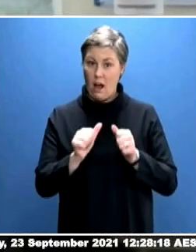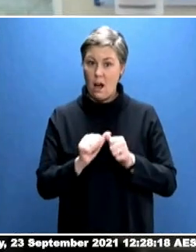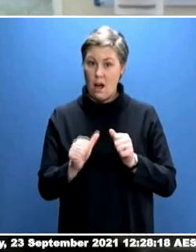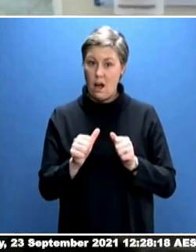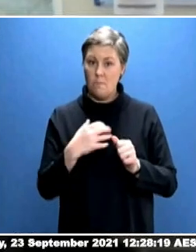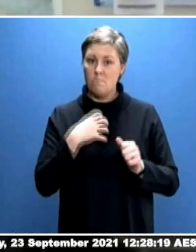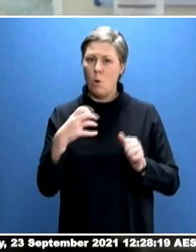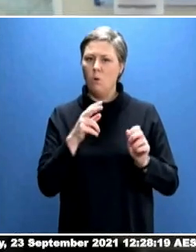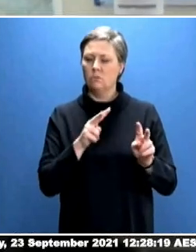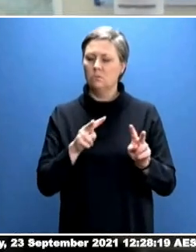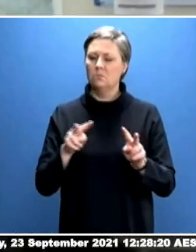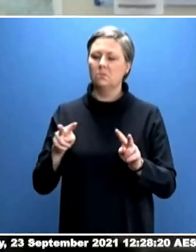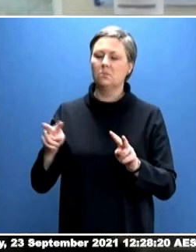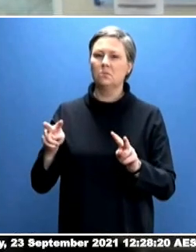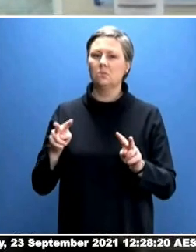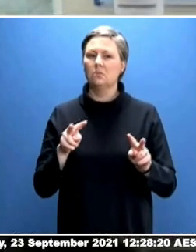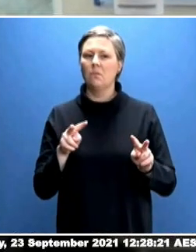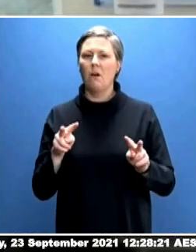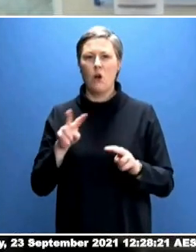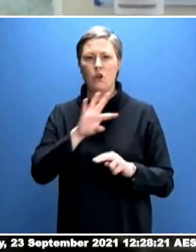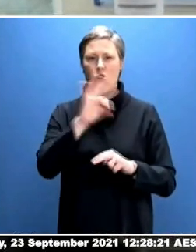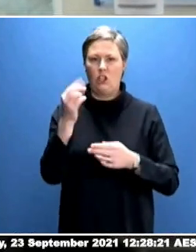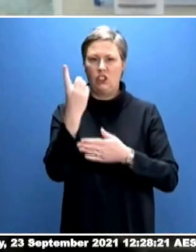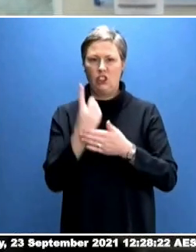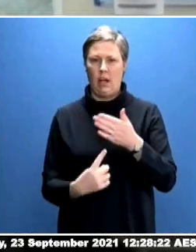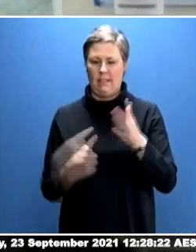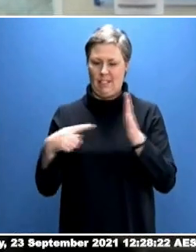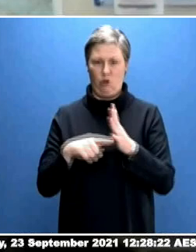so it's not limited to the Department making a decision.